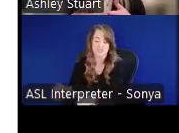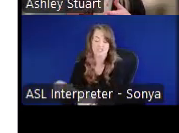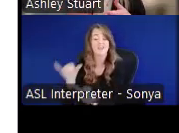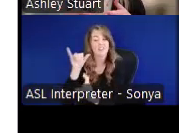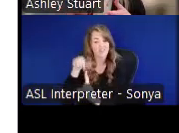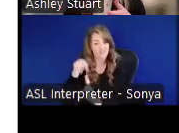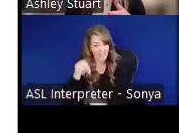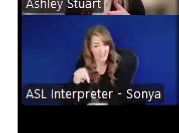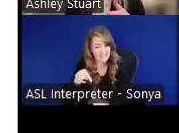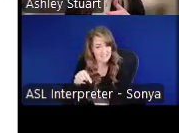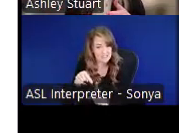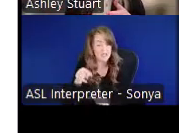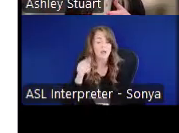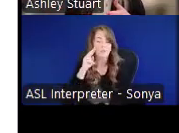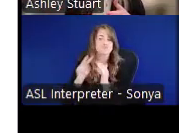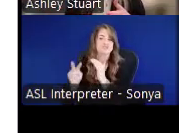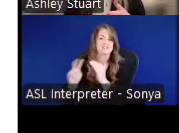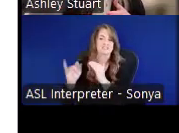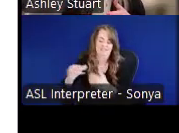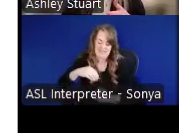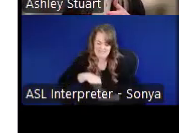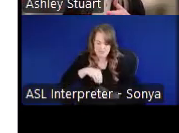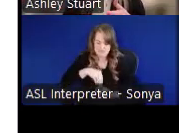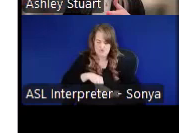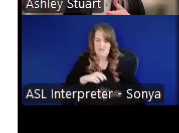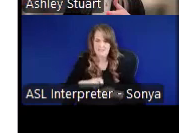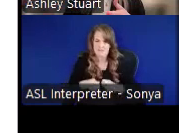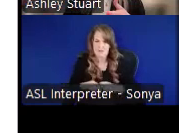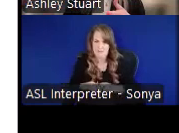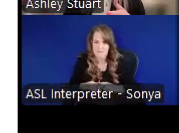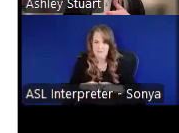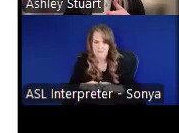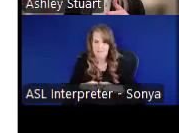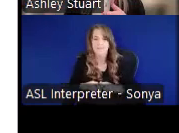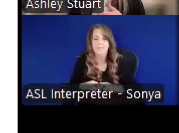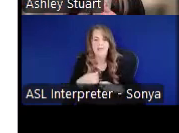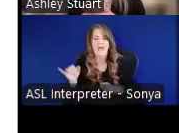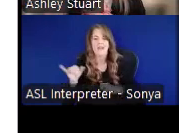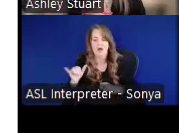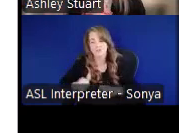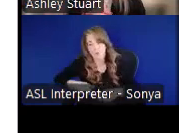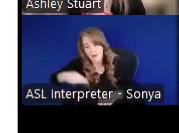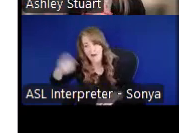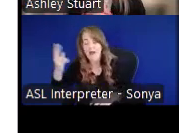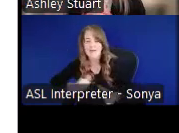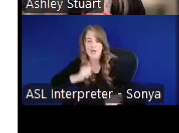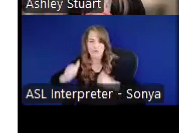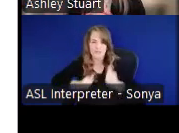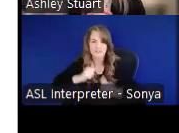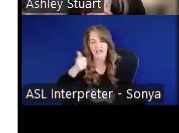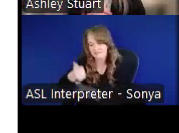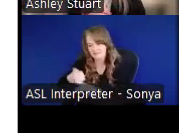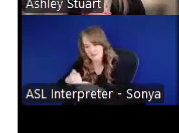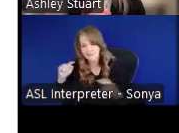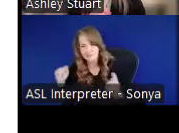predict internalizing problems, as well as those high aggressive, self injurious profile predicting adjustment